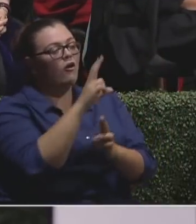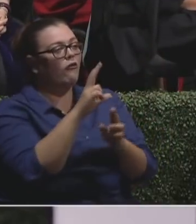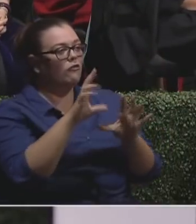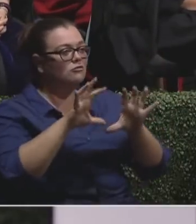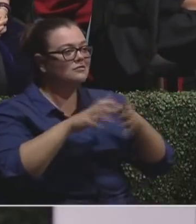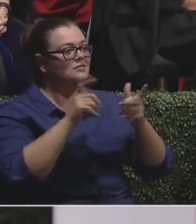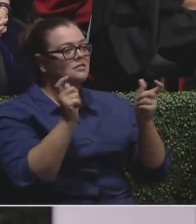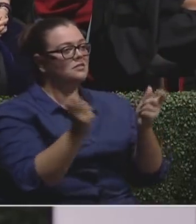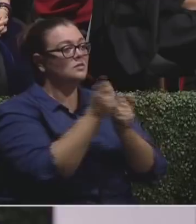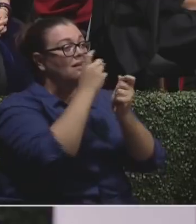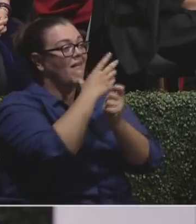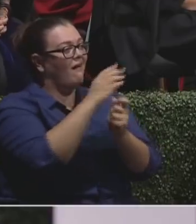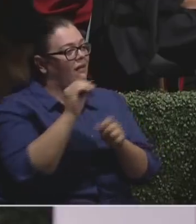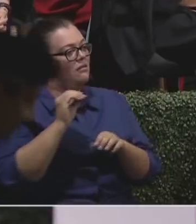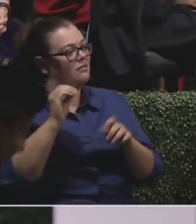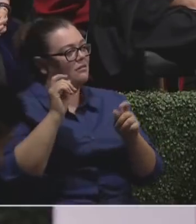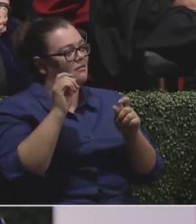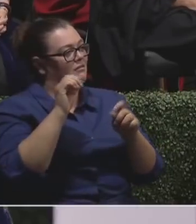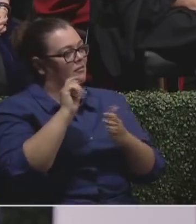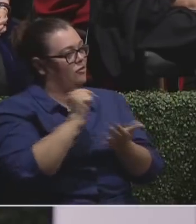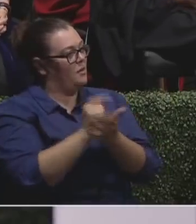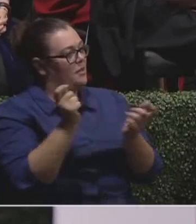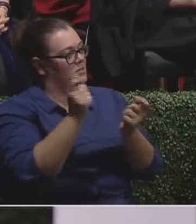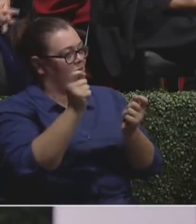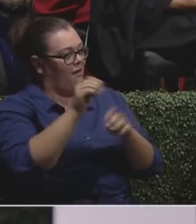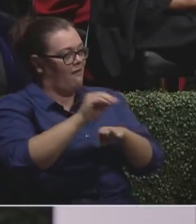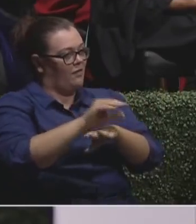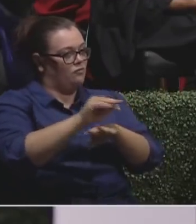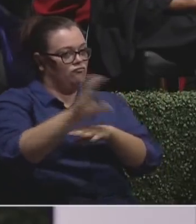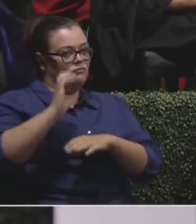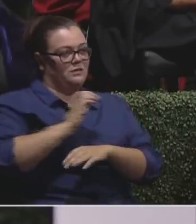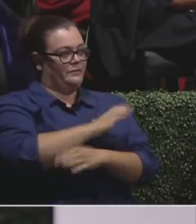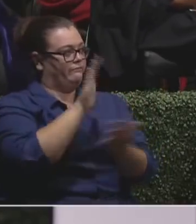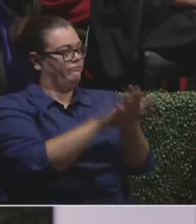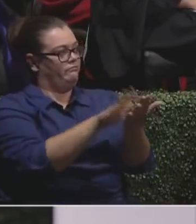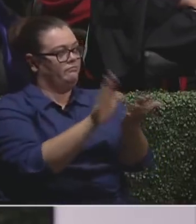COMMENCEMENT CEREMONY AND ACKNOWLEDGE THE MEMBERS OF THE HONORS CONVOCATION AND COMMENCEMENT ADVISORY COMMITTEE.